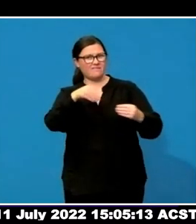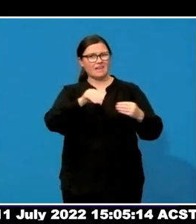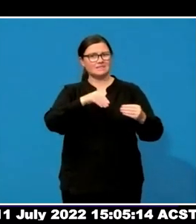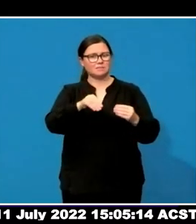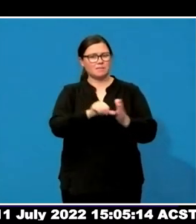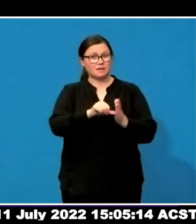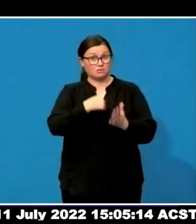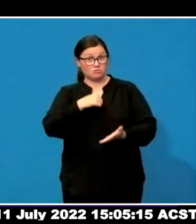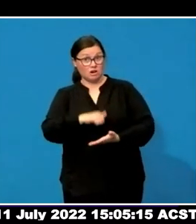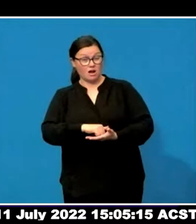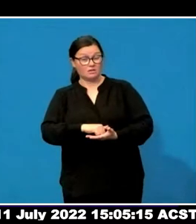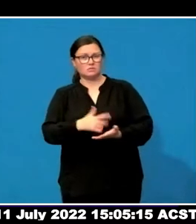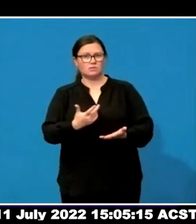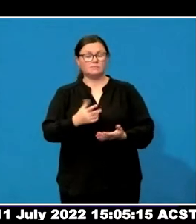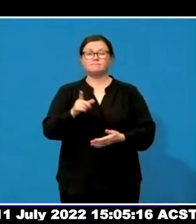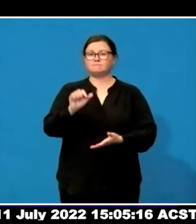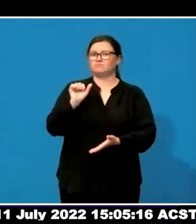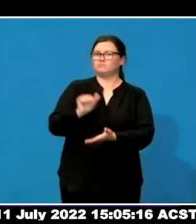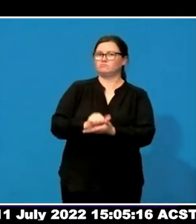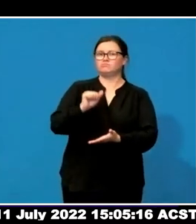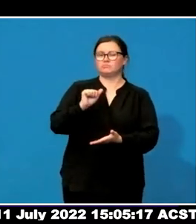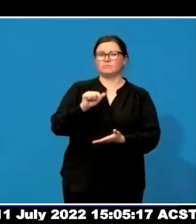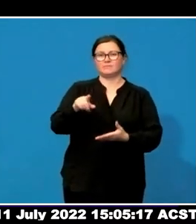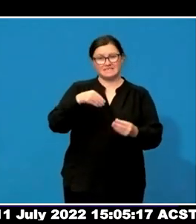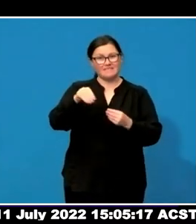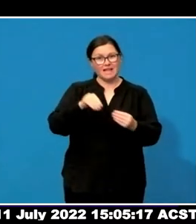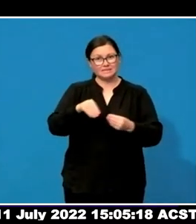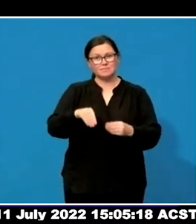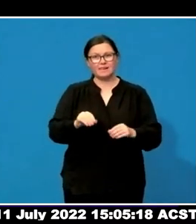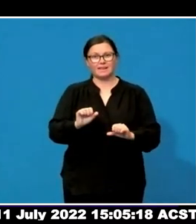It's correct to be in terms of its flexibility, but it isn't correct in terms of